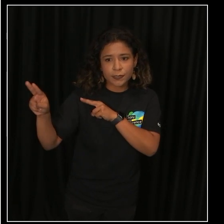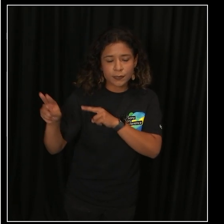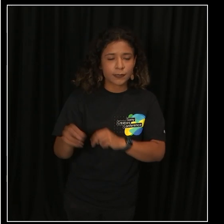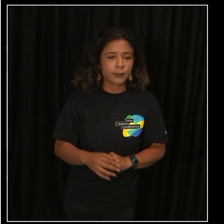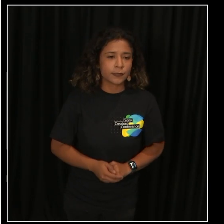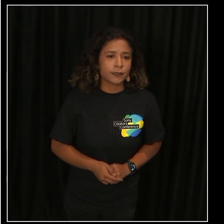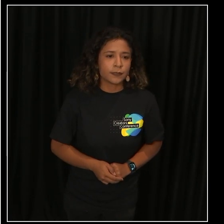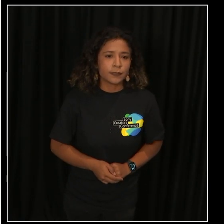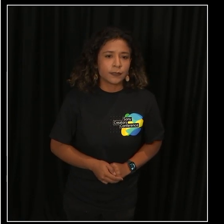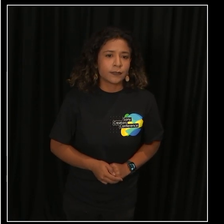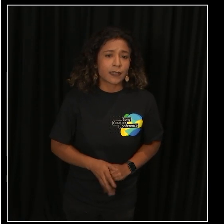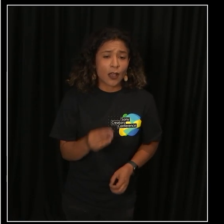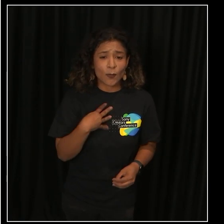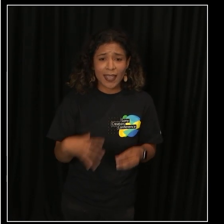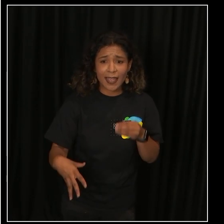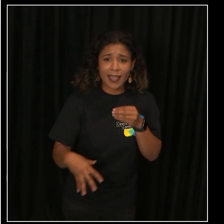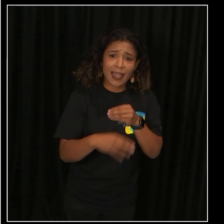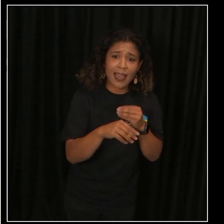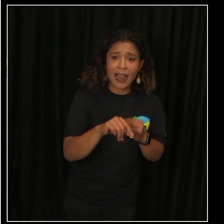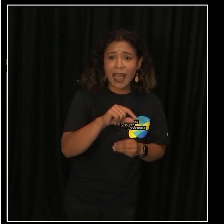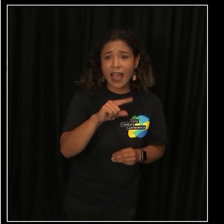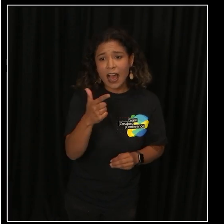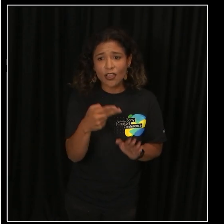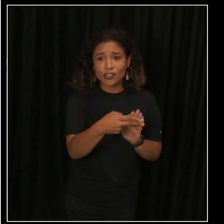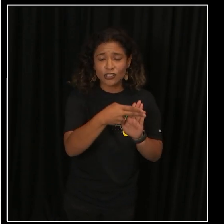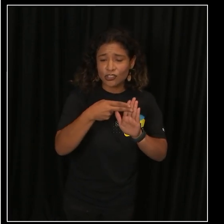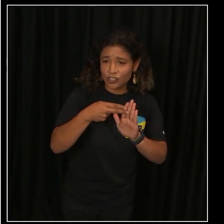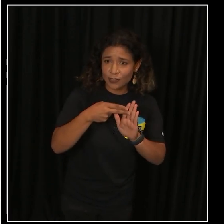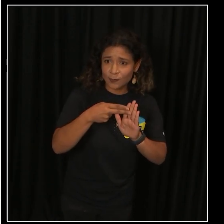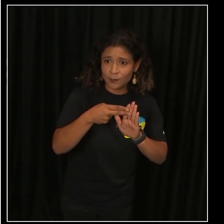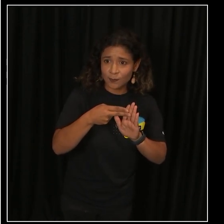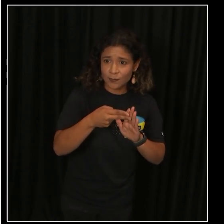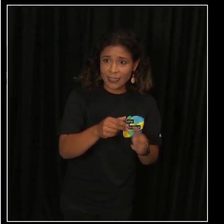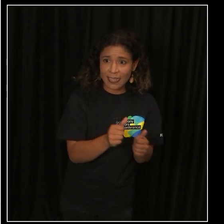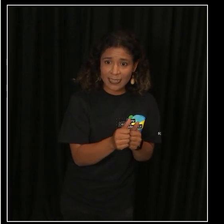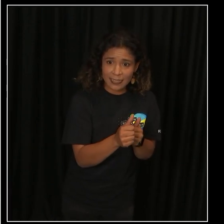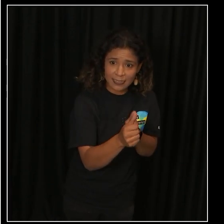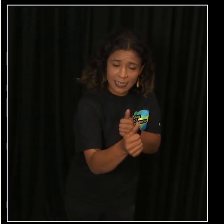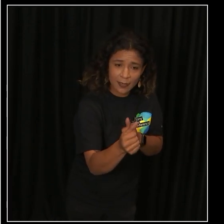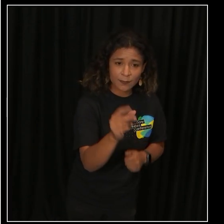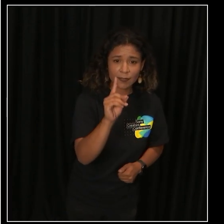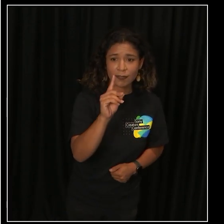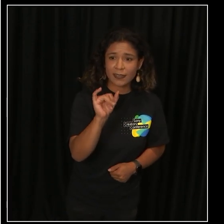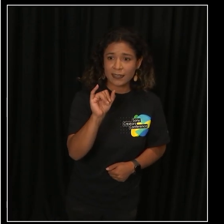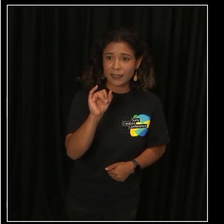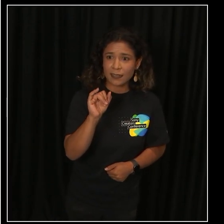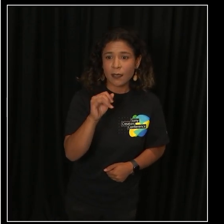And we added an additional turn and this was high frequency depth displacement. This was what we called out depth bias term.